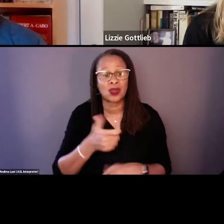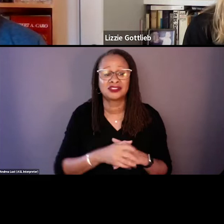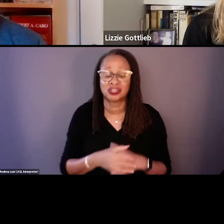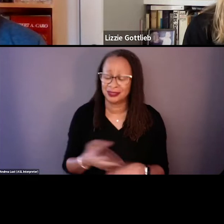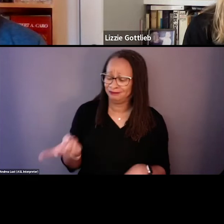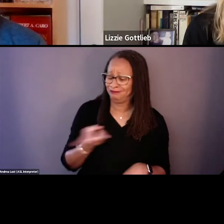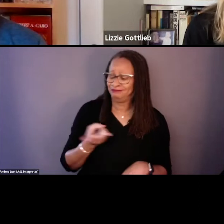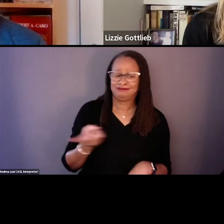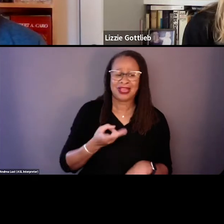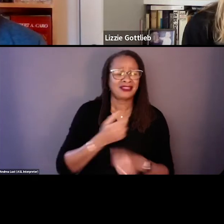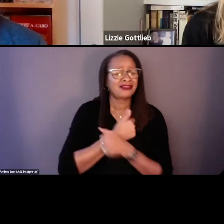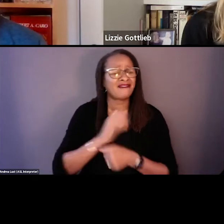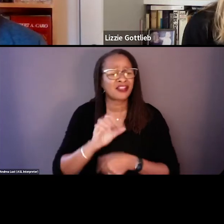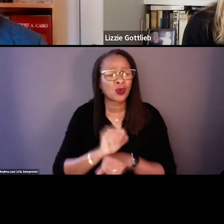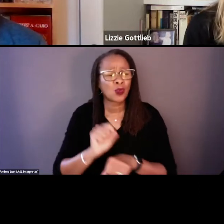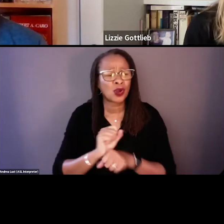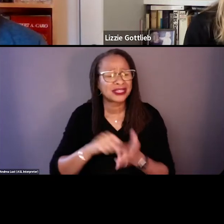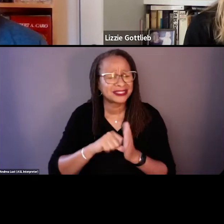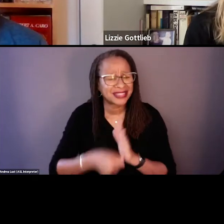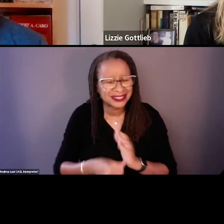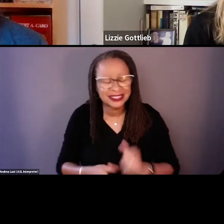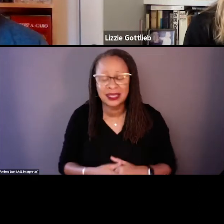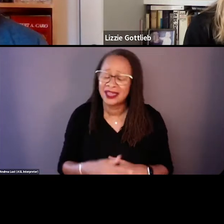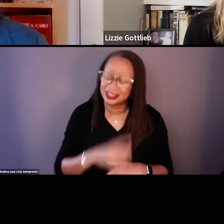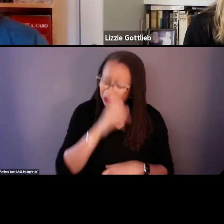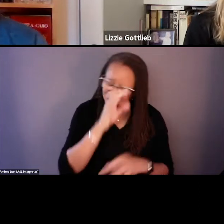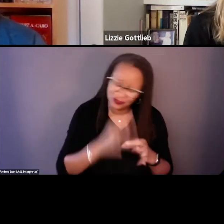They love their work so intensely. They're so devoted to it.